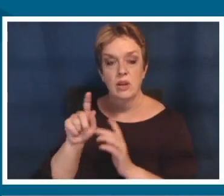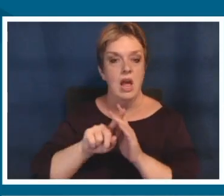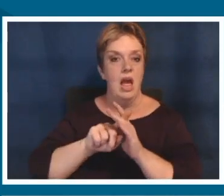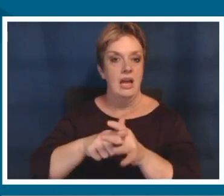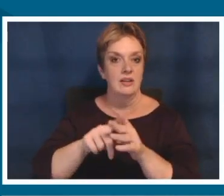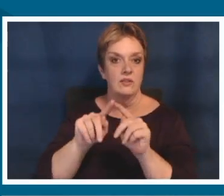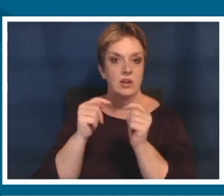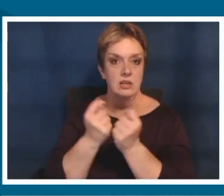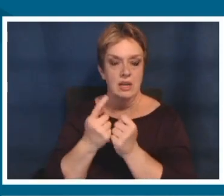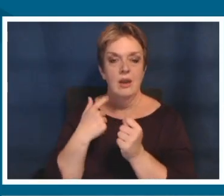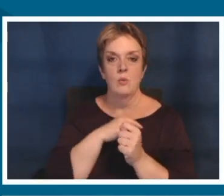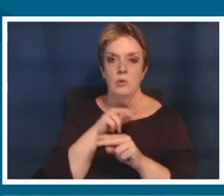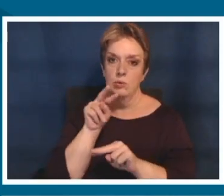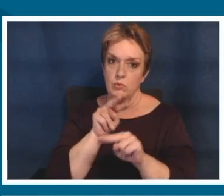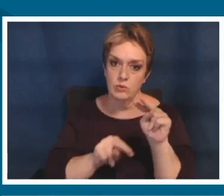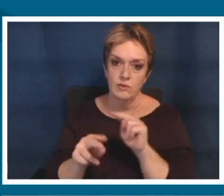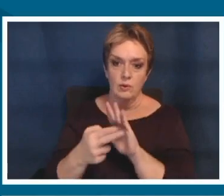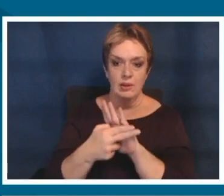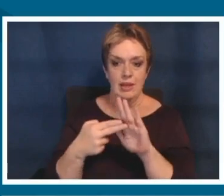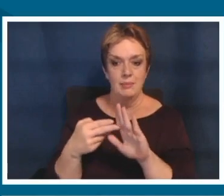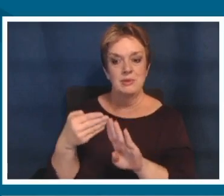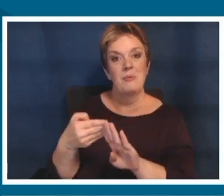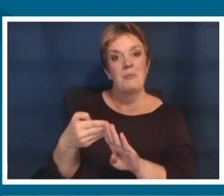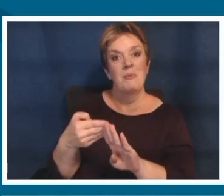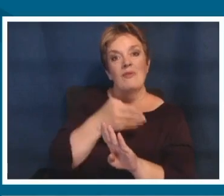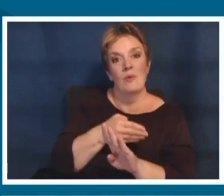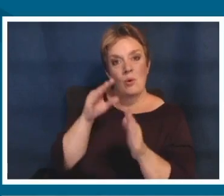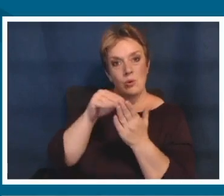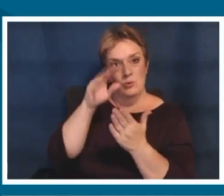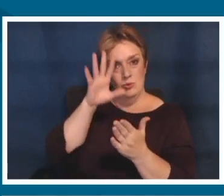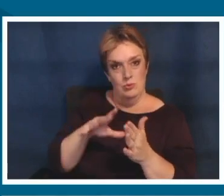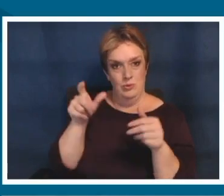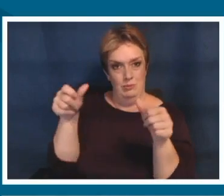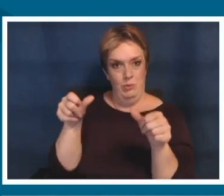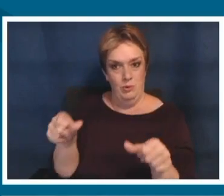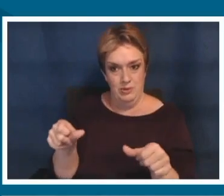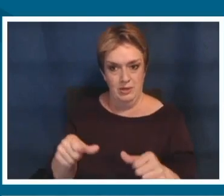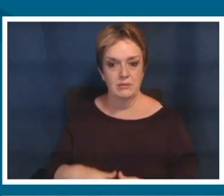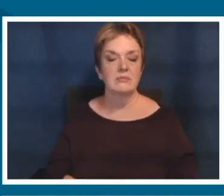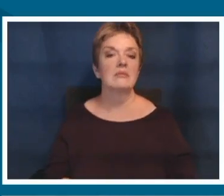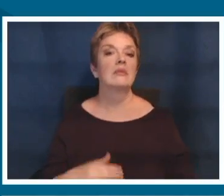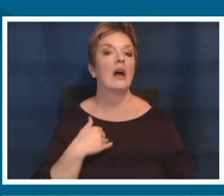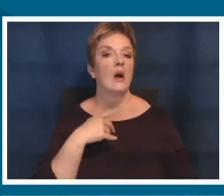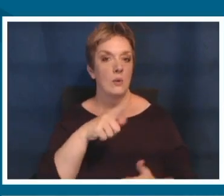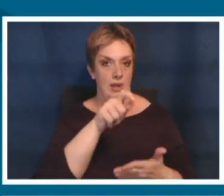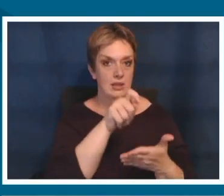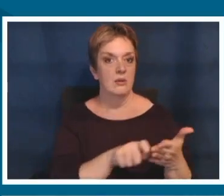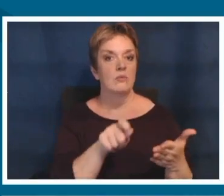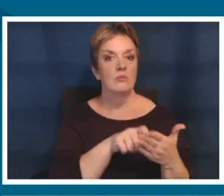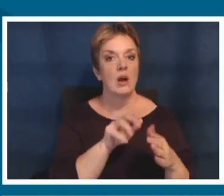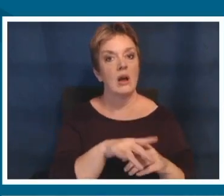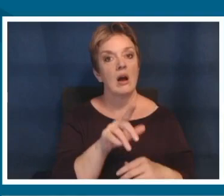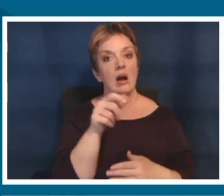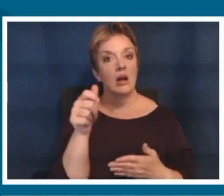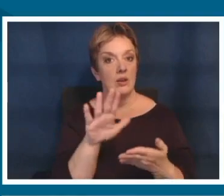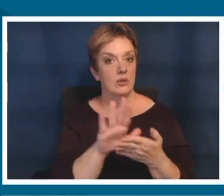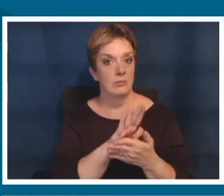them and had them write them on a different sheet of paper before you know putting them on there so we